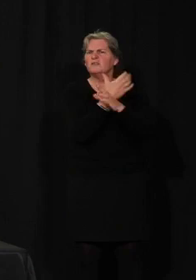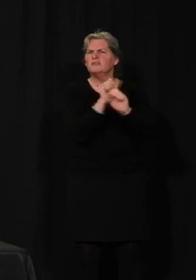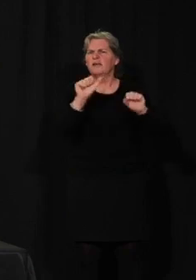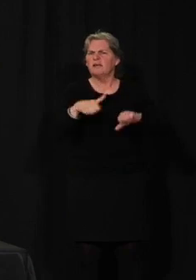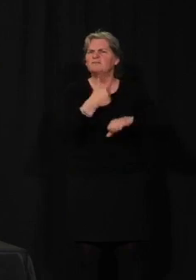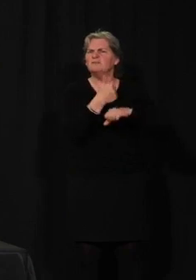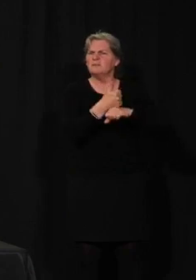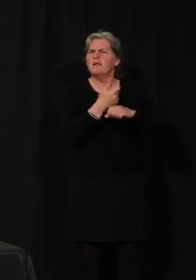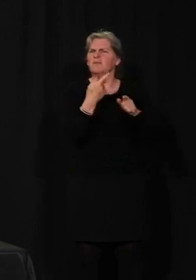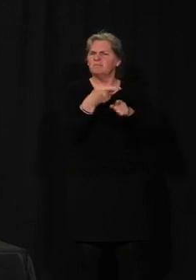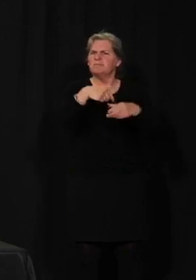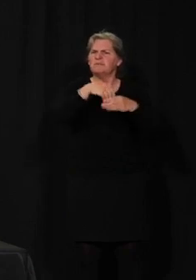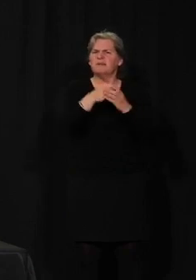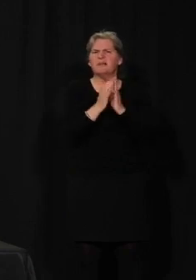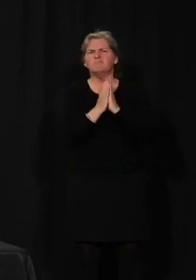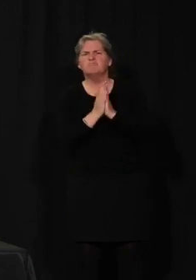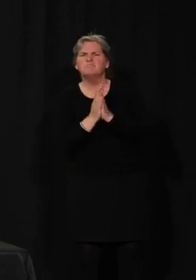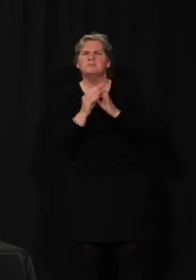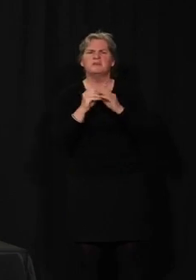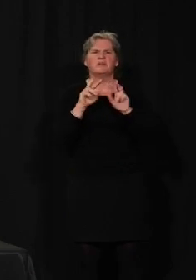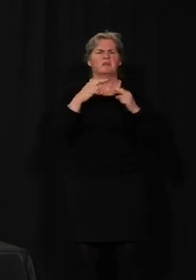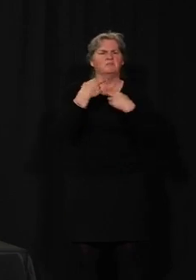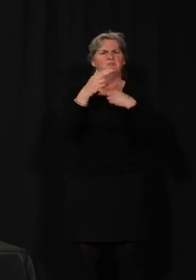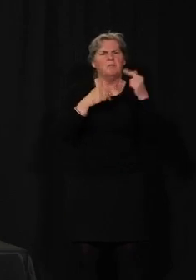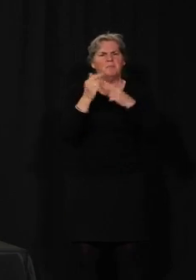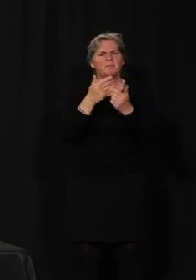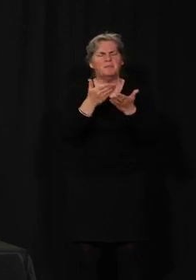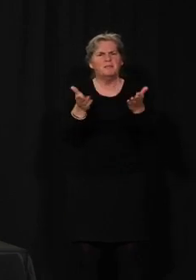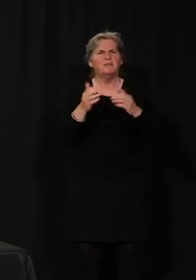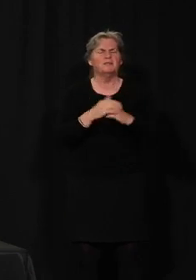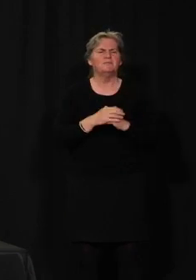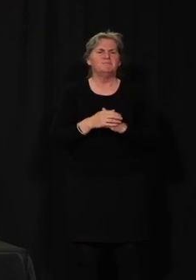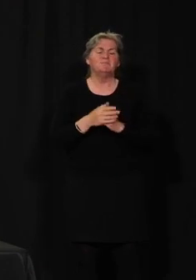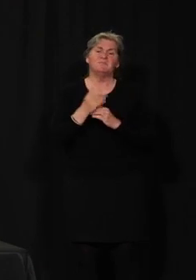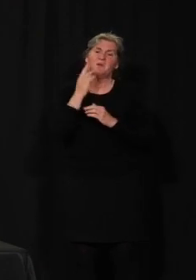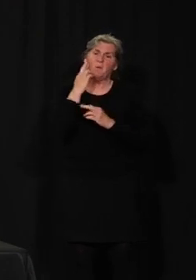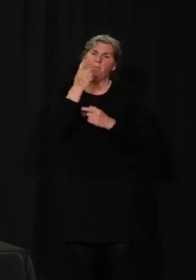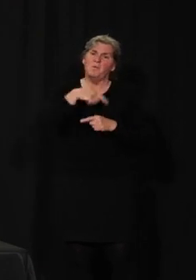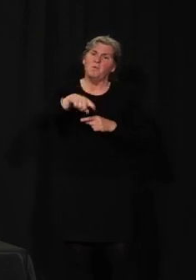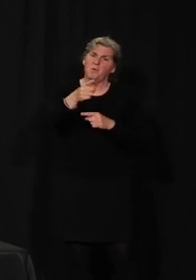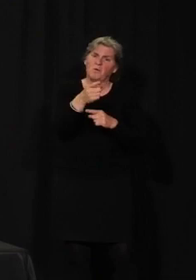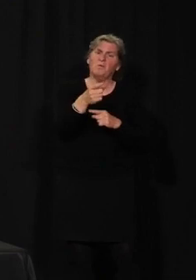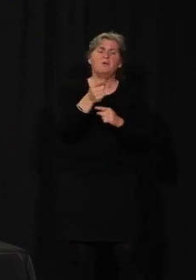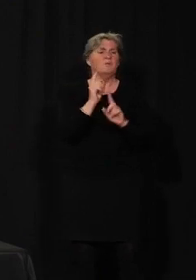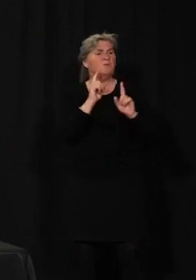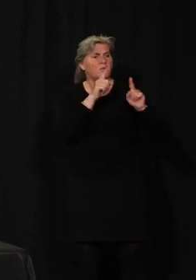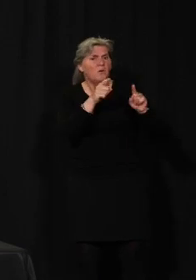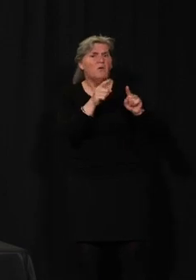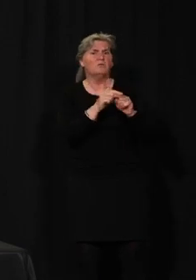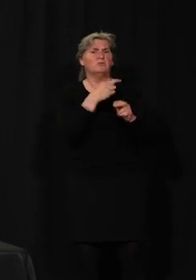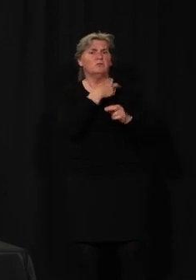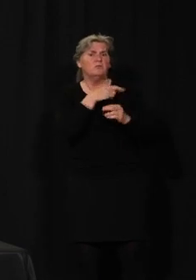This was important, and I hope that even in an adjusted way Yukoners found comfort in these